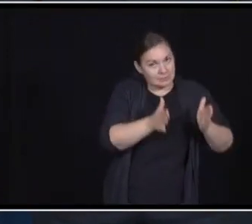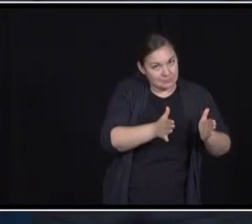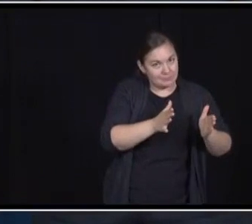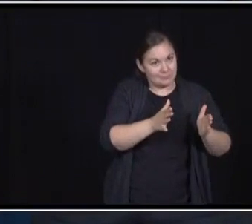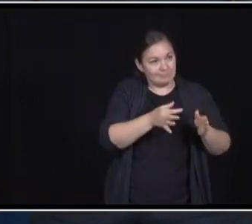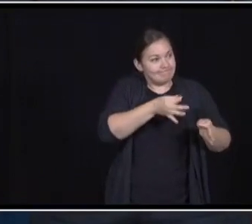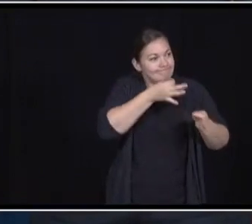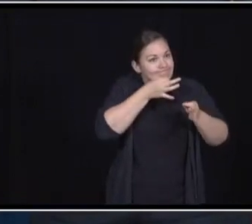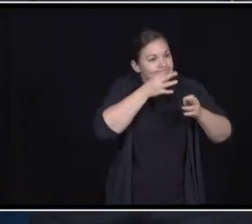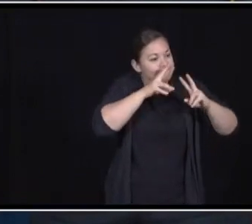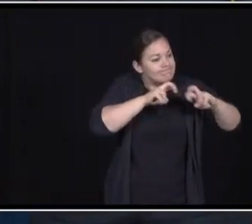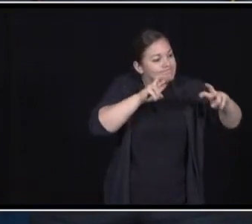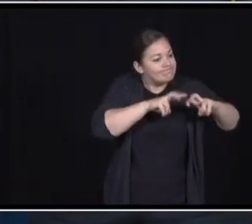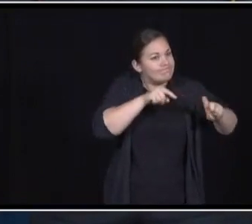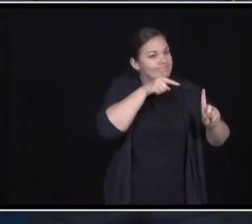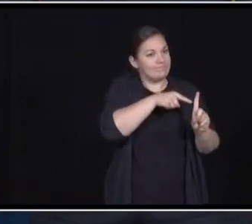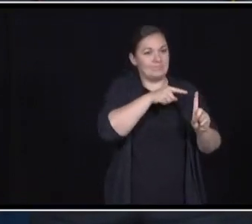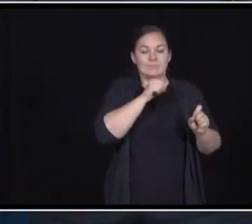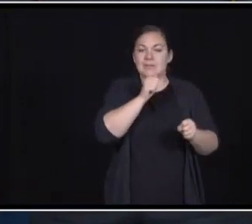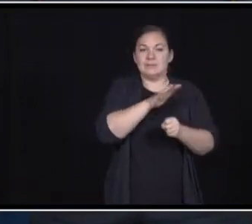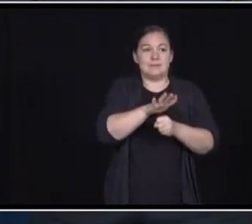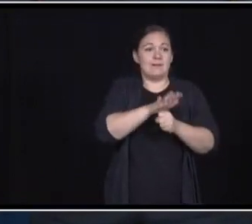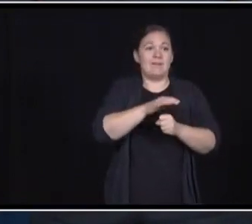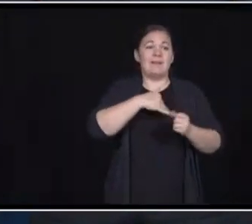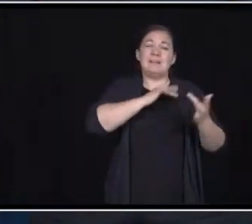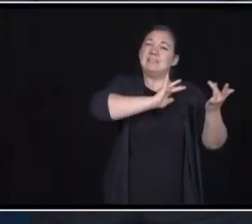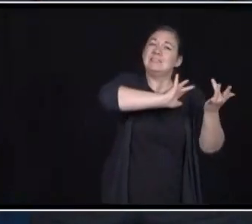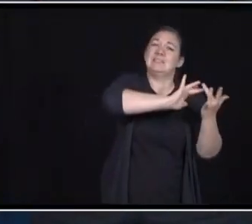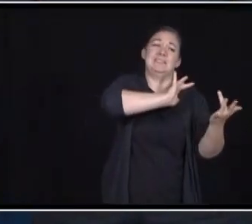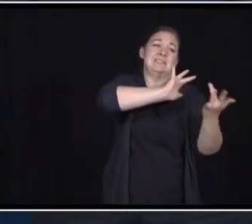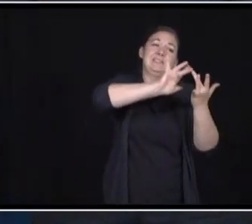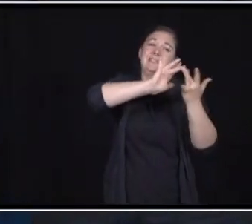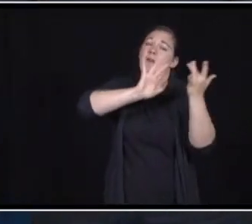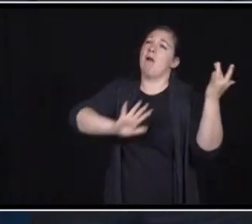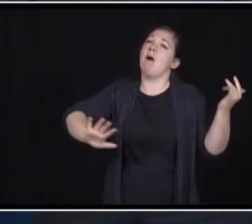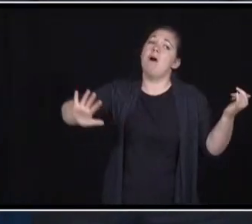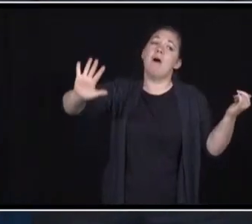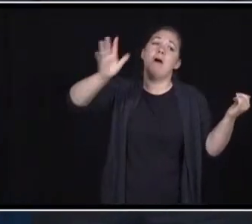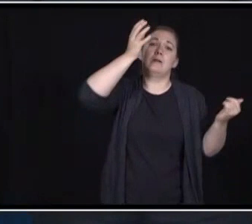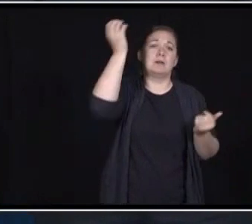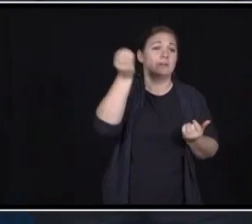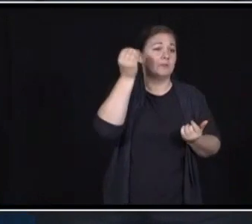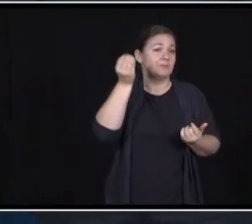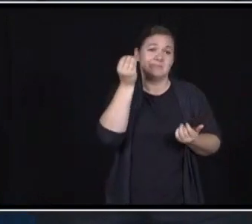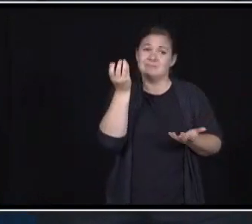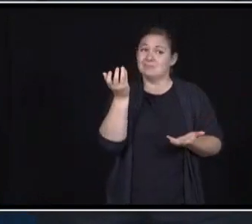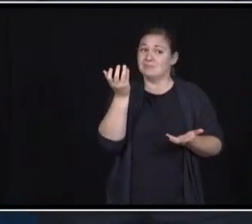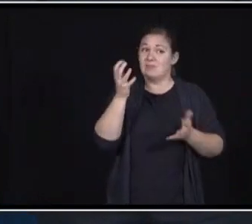We are reaching out right across the province to every avenue we can. There is also a worldwide shortage.